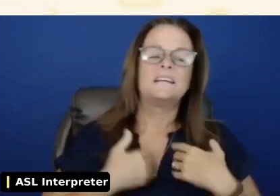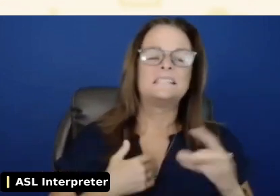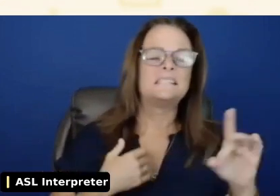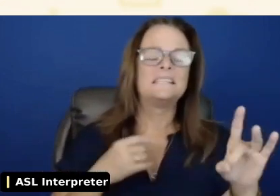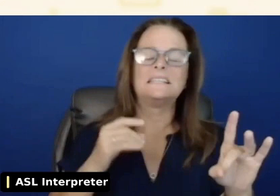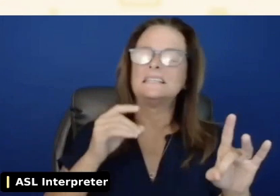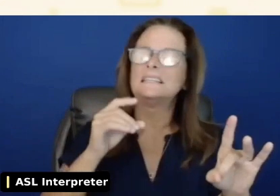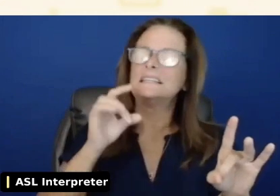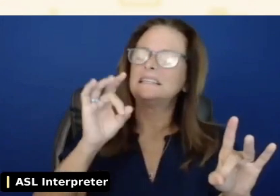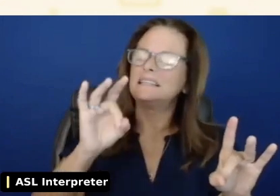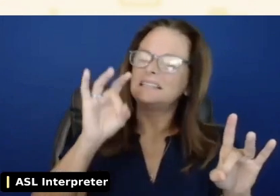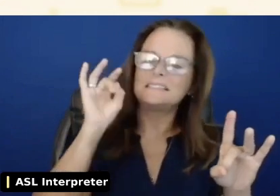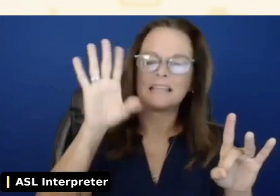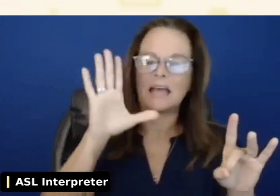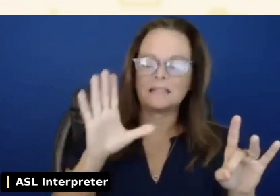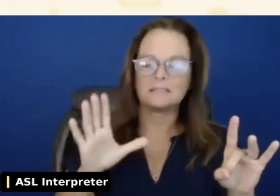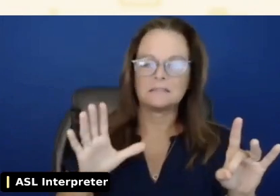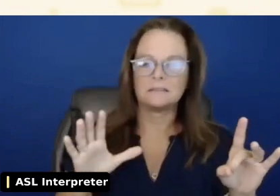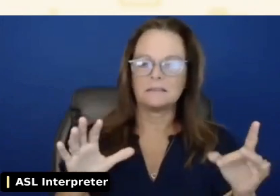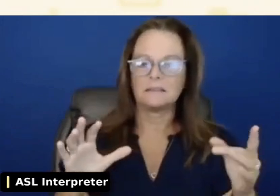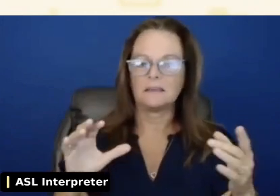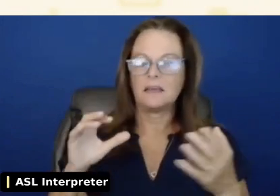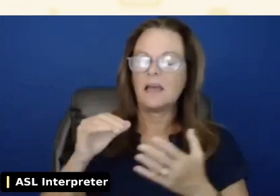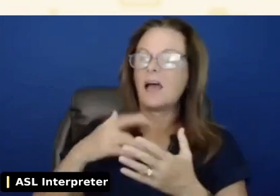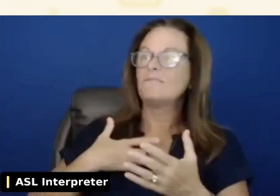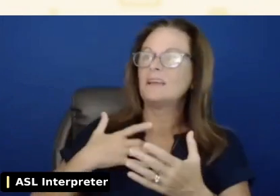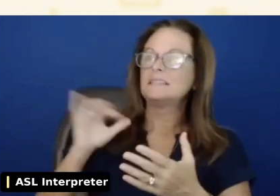as if gravity itself is pulling you down,